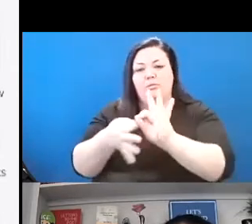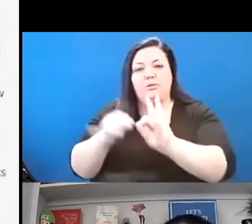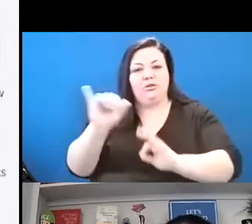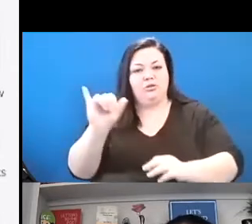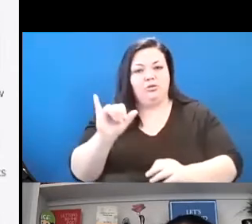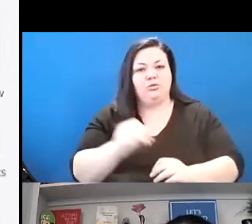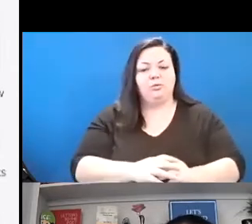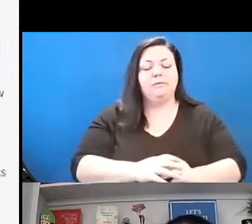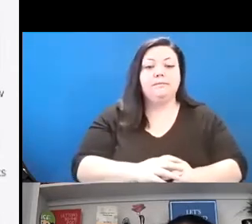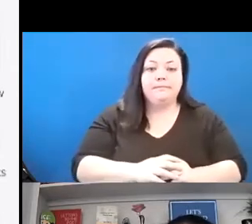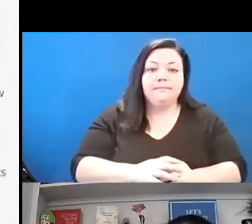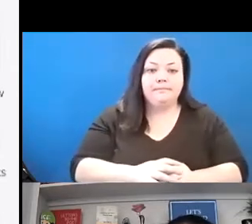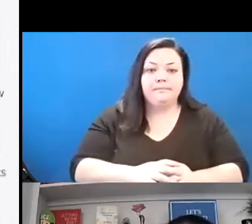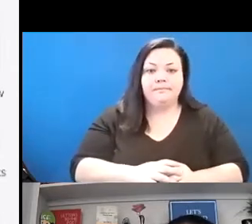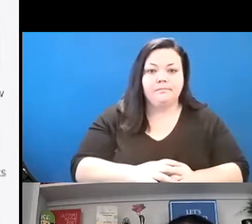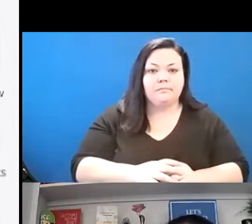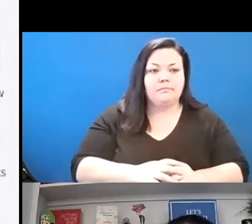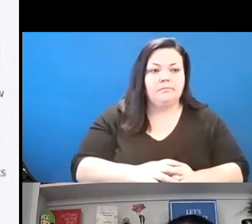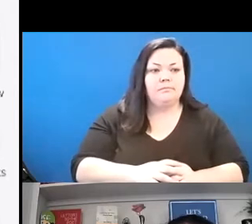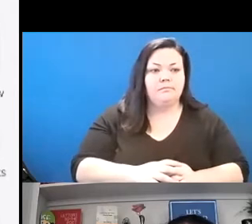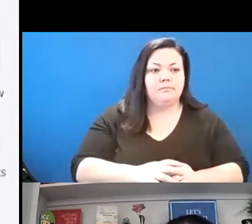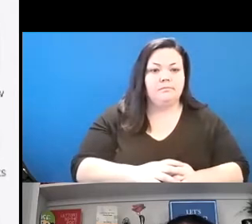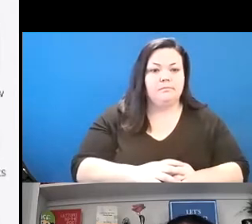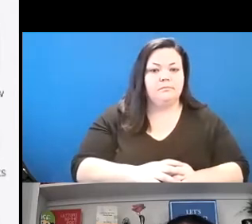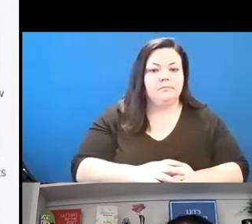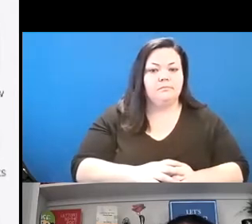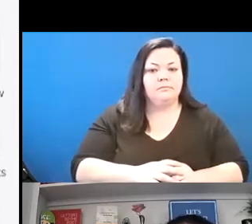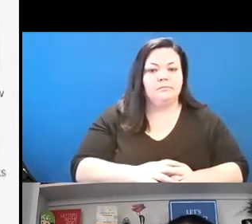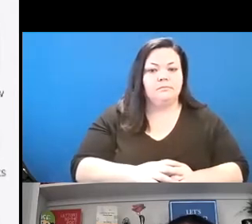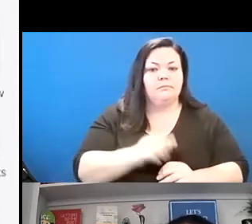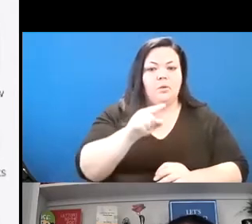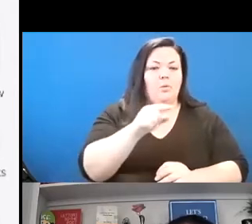um we're not going to be able to do this as as neatly as i would like but i think that's also